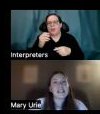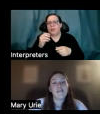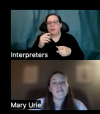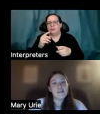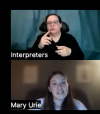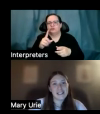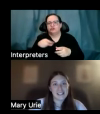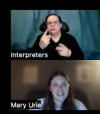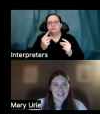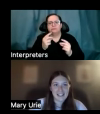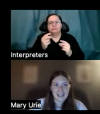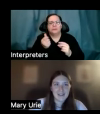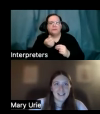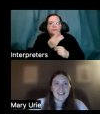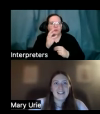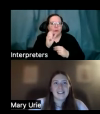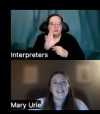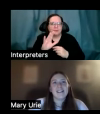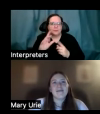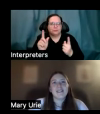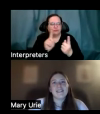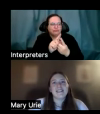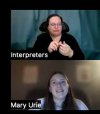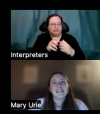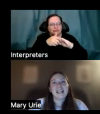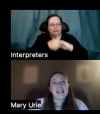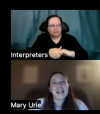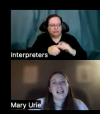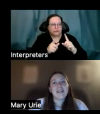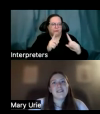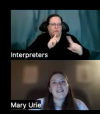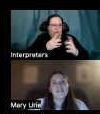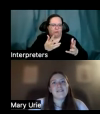get a few seconds to talk to them. Again, I would say for